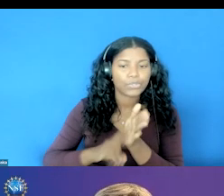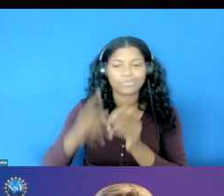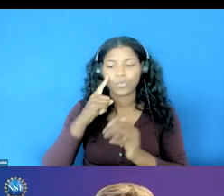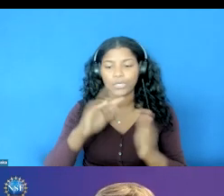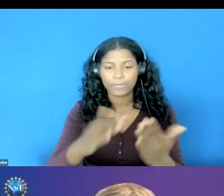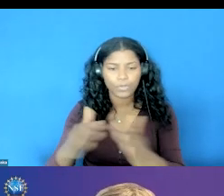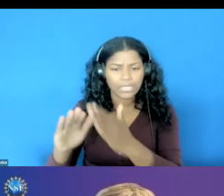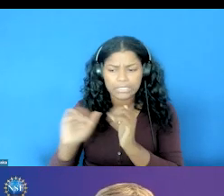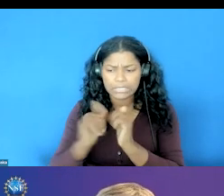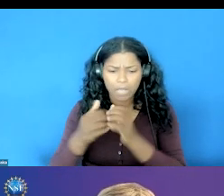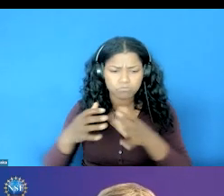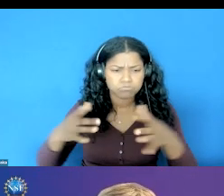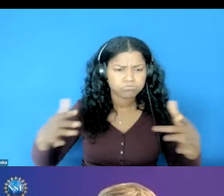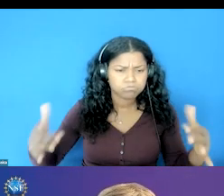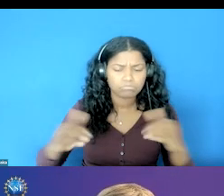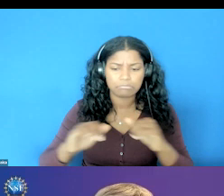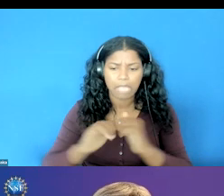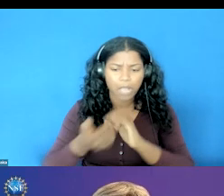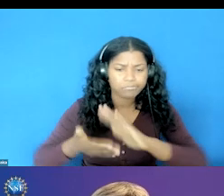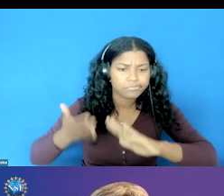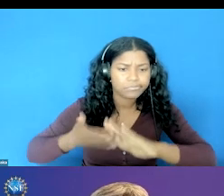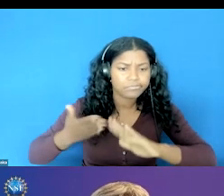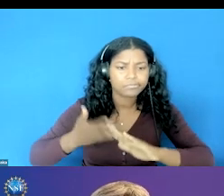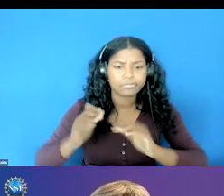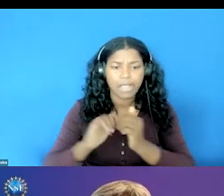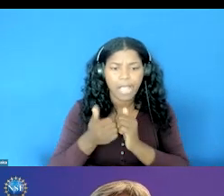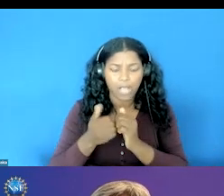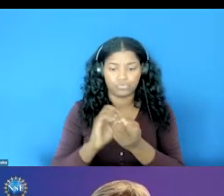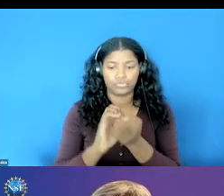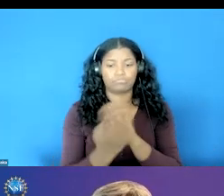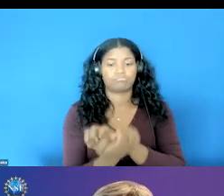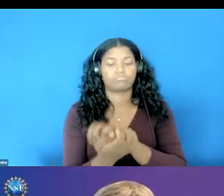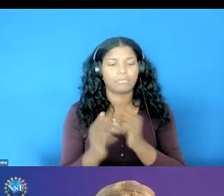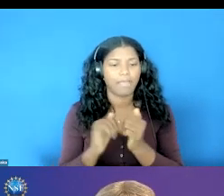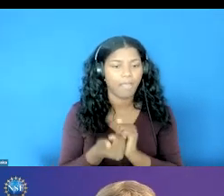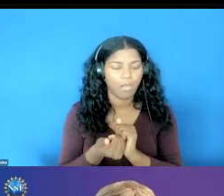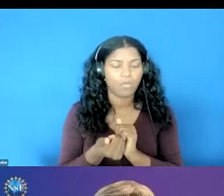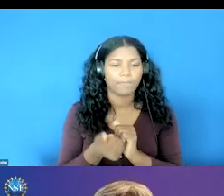how they're maintained, how they evolve and again this is in order to try to understand how